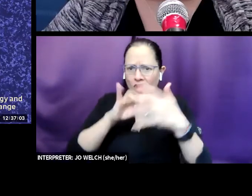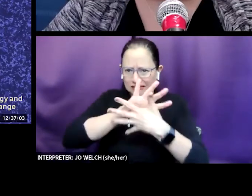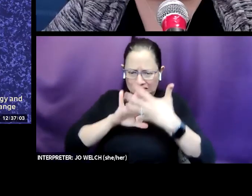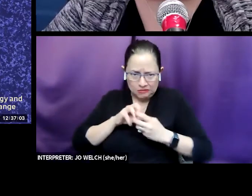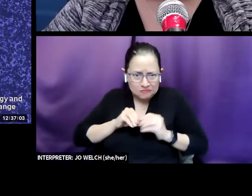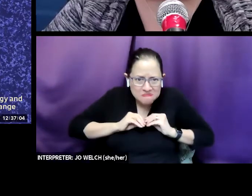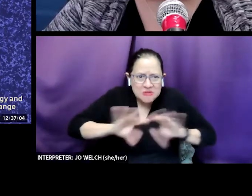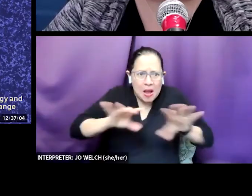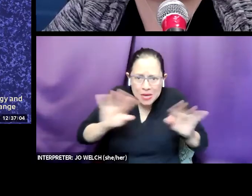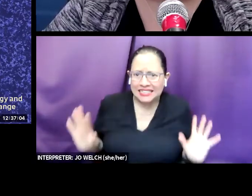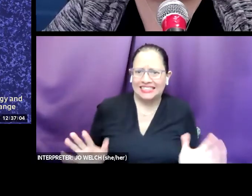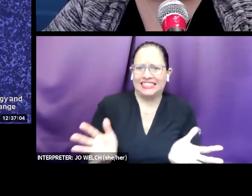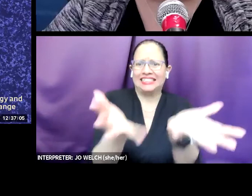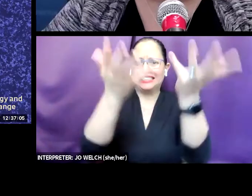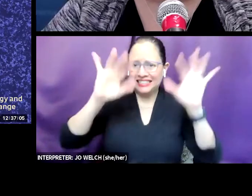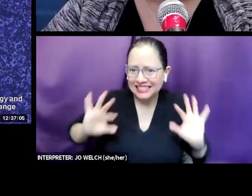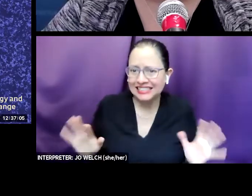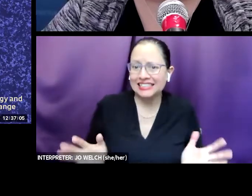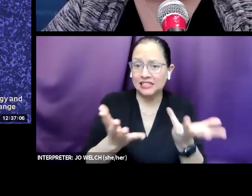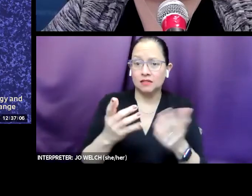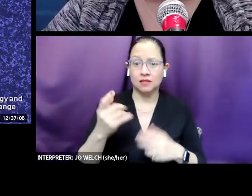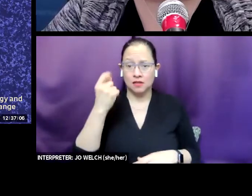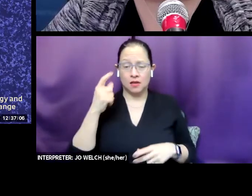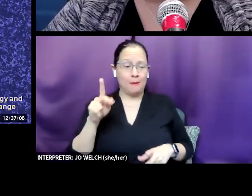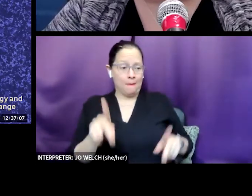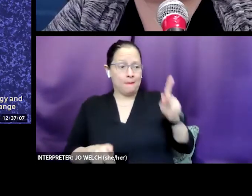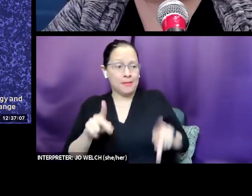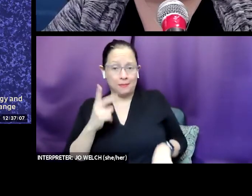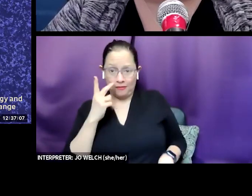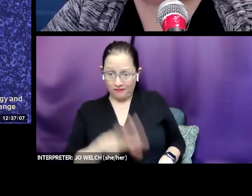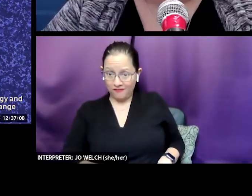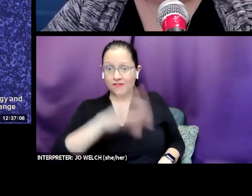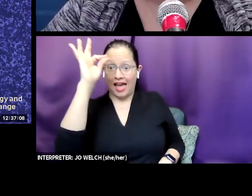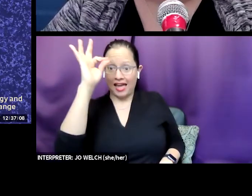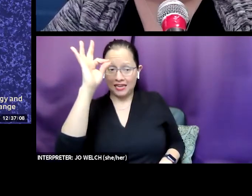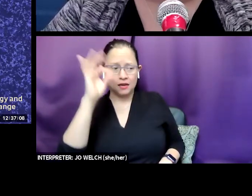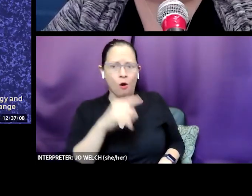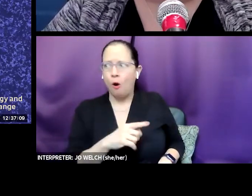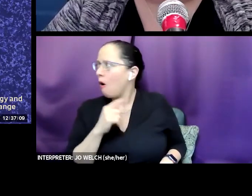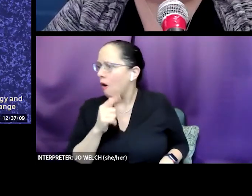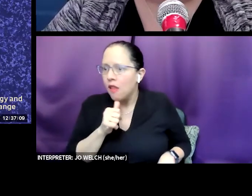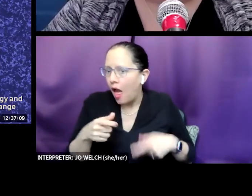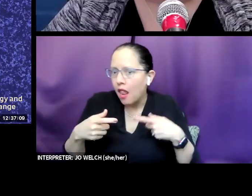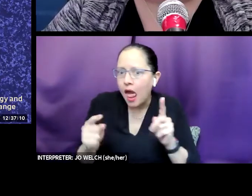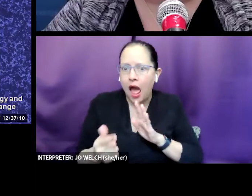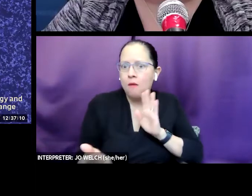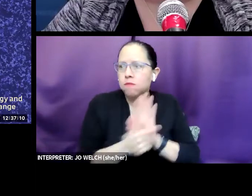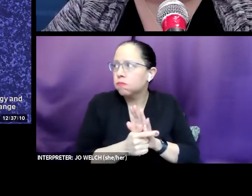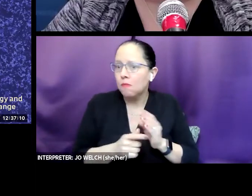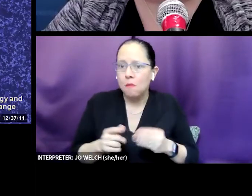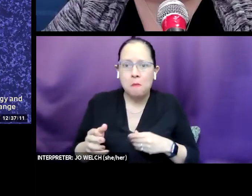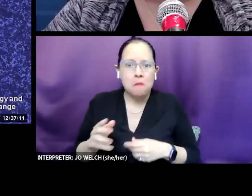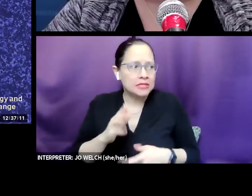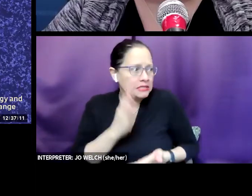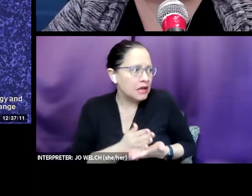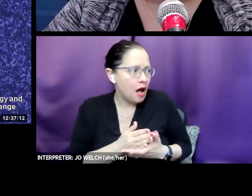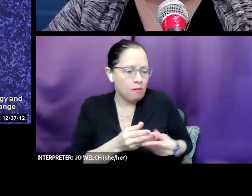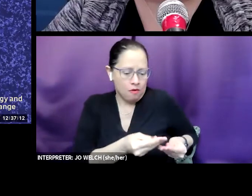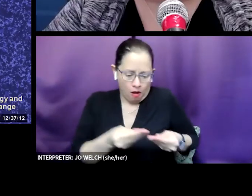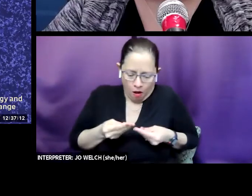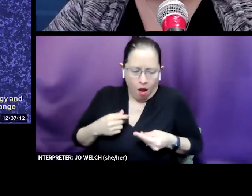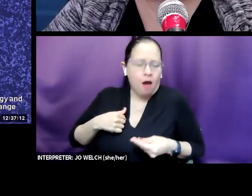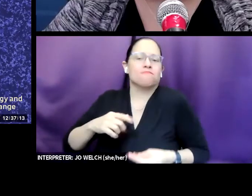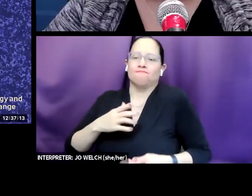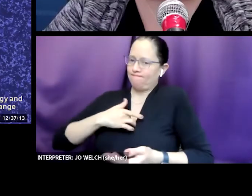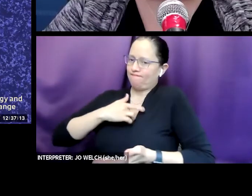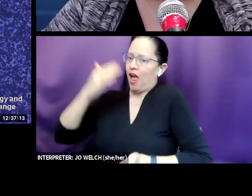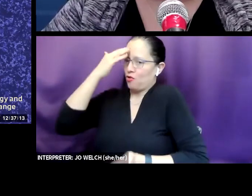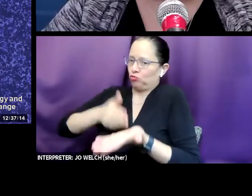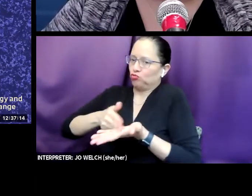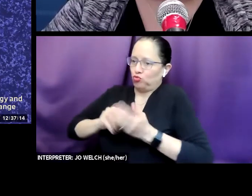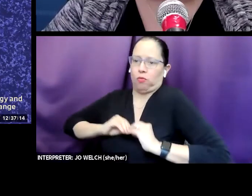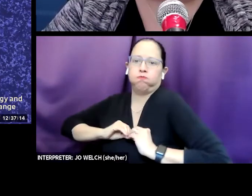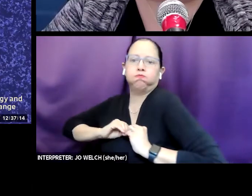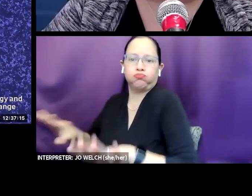sensitive or band content on their personal social media accounts and an effort to evade platform mitigation efforts, or to dominate the information ecosystem with repetitive content.